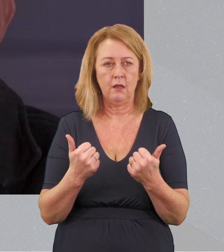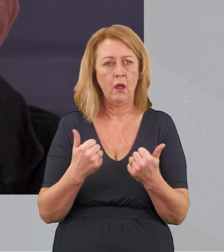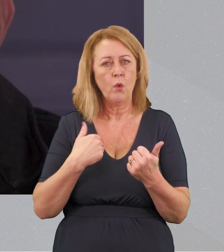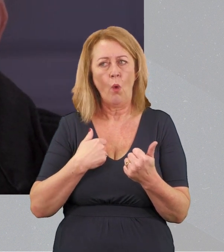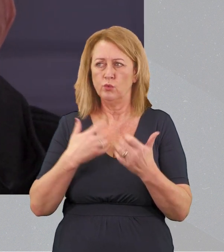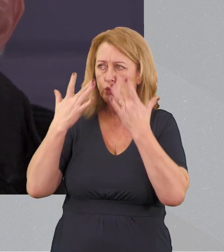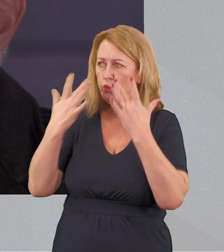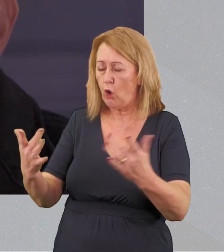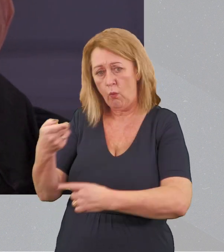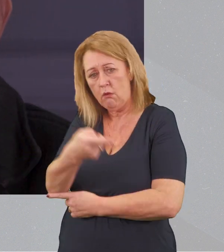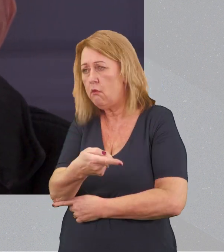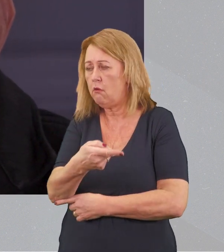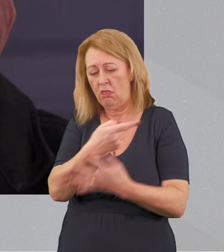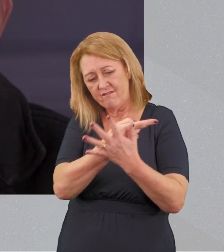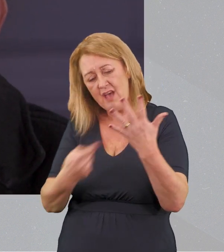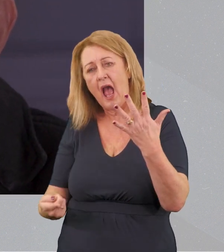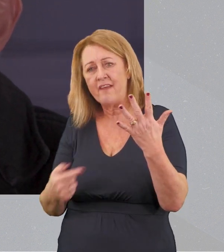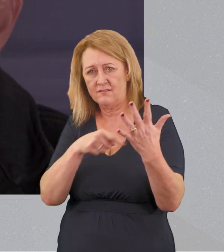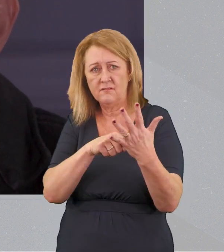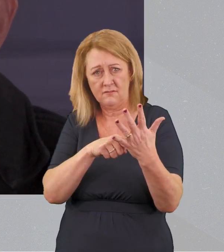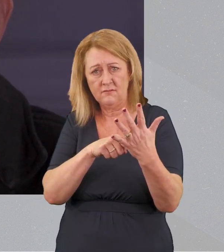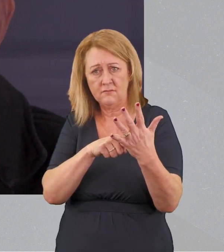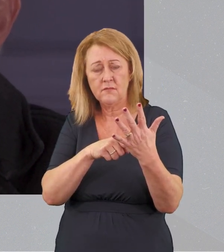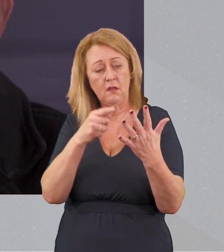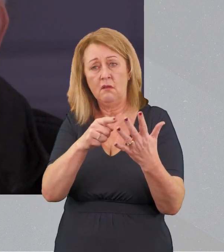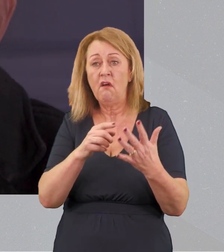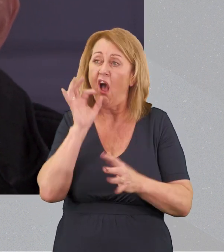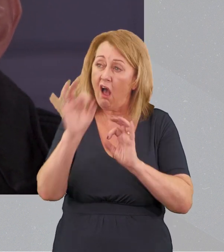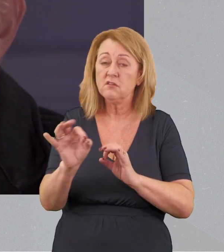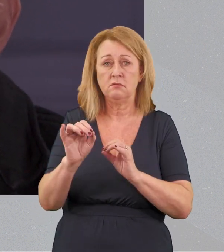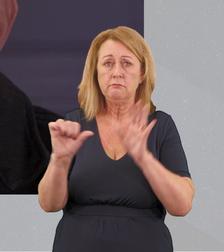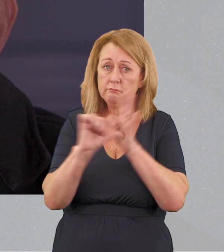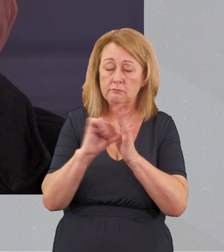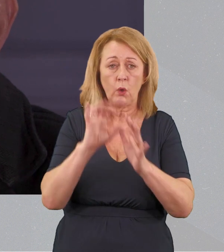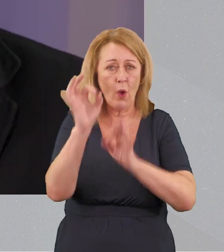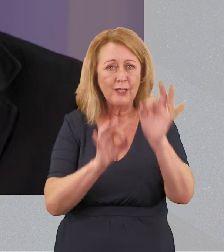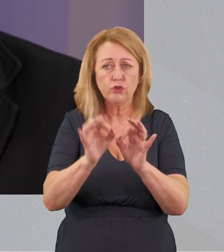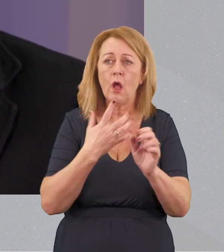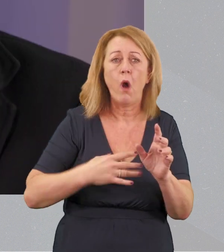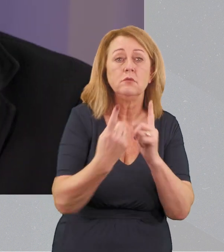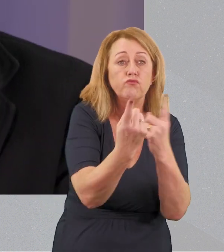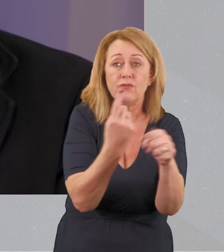We want to shine a light on these five areas, ask some tough questions, get some answers,